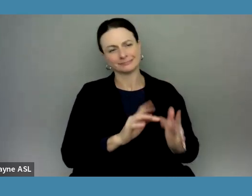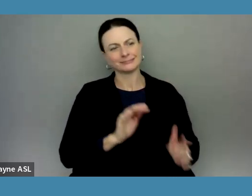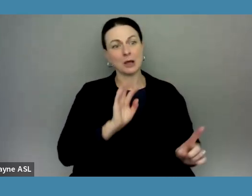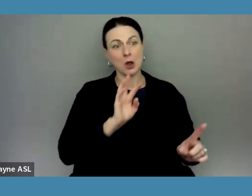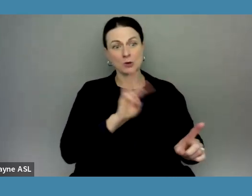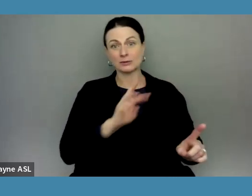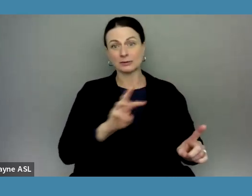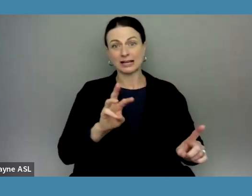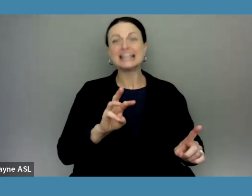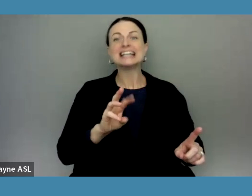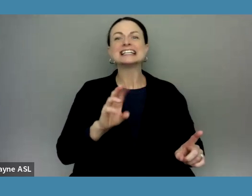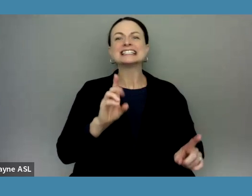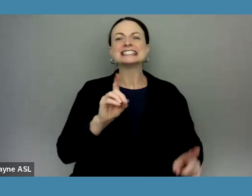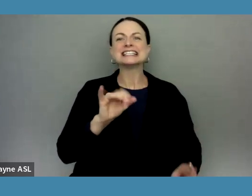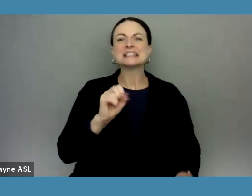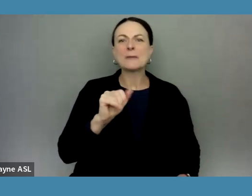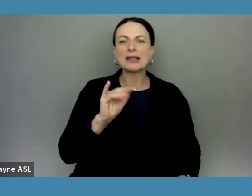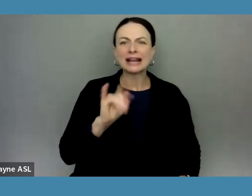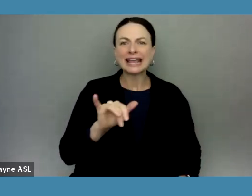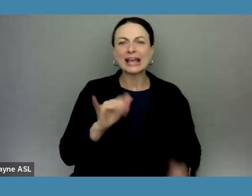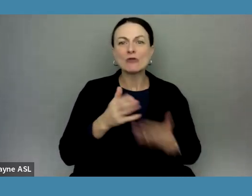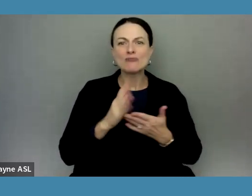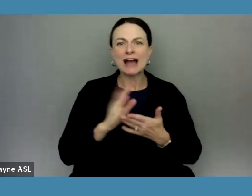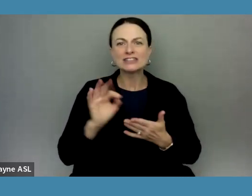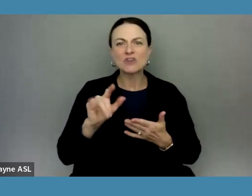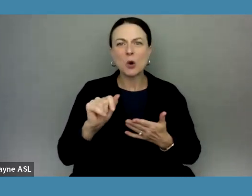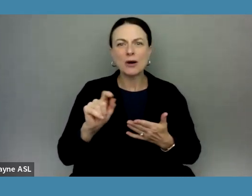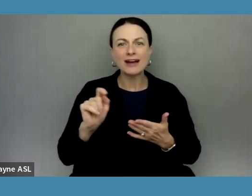disabilityrightsflorida.org, backslash, disability,